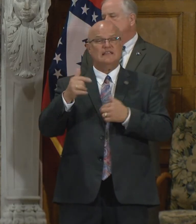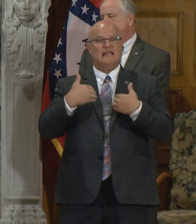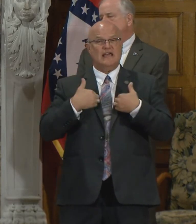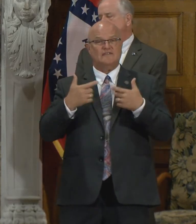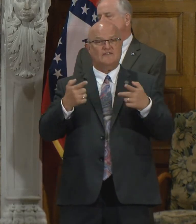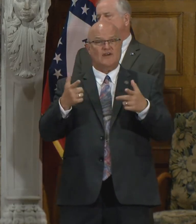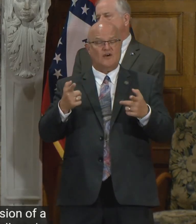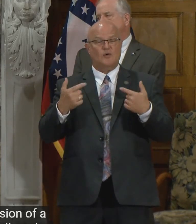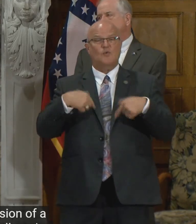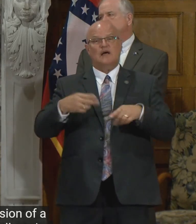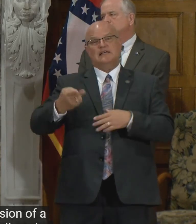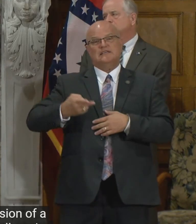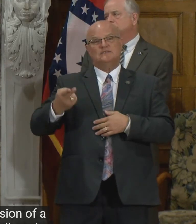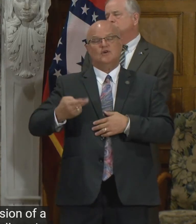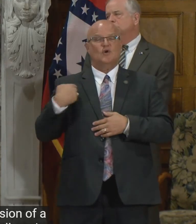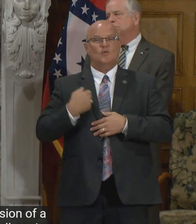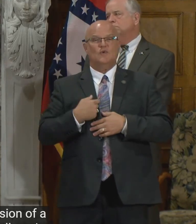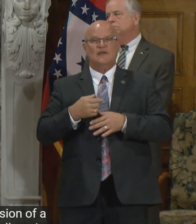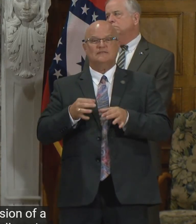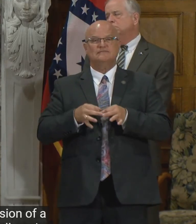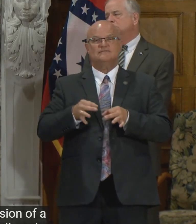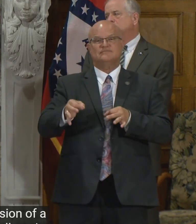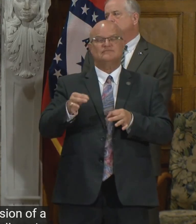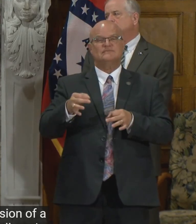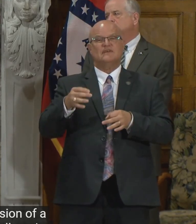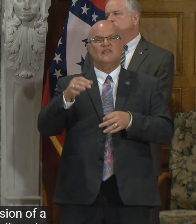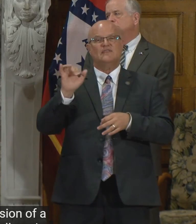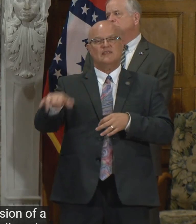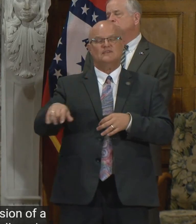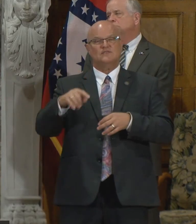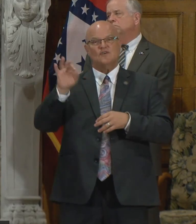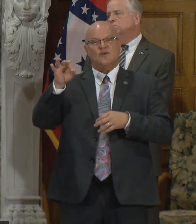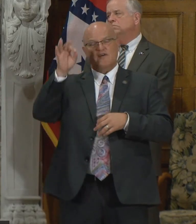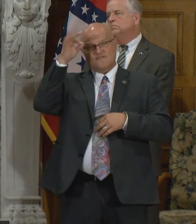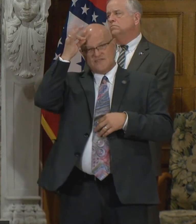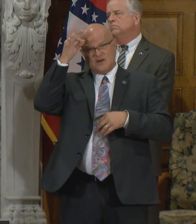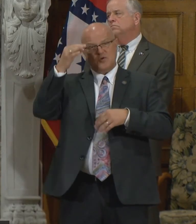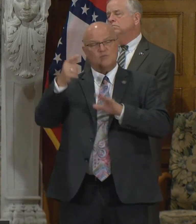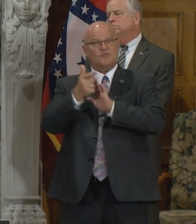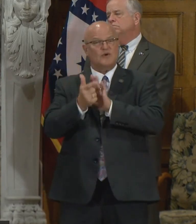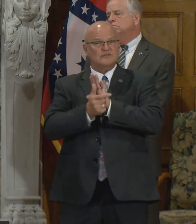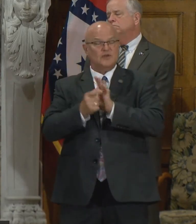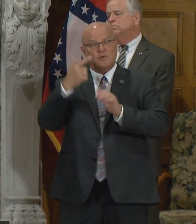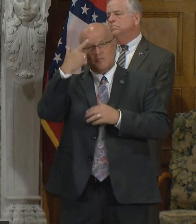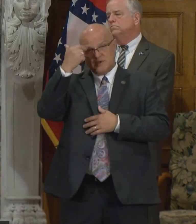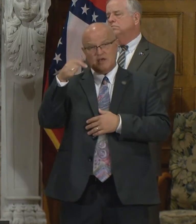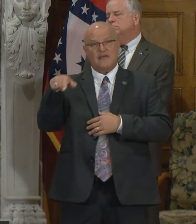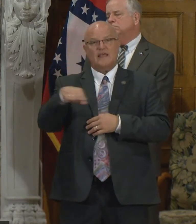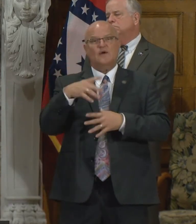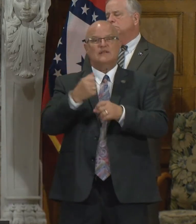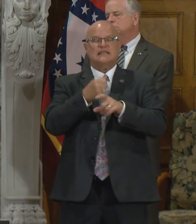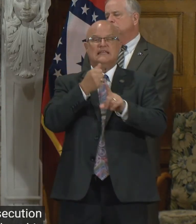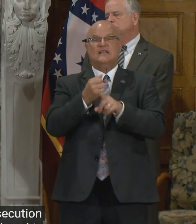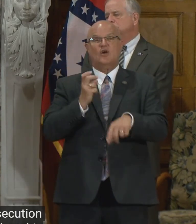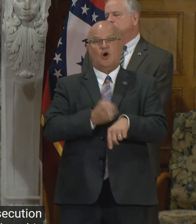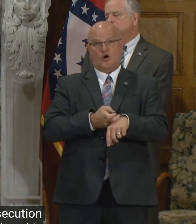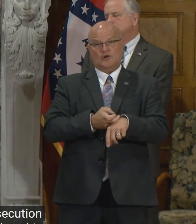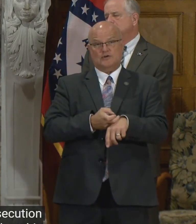While historically we've diverted those offenses to federal prosecution because. They would get hit harder.